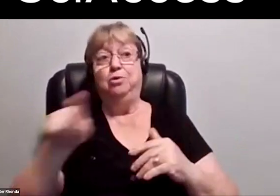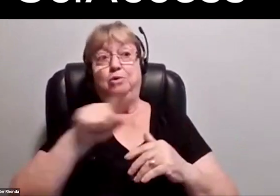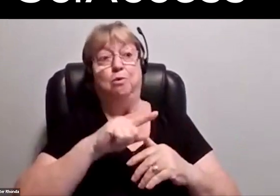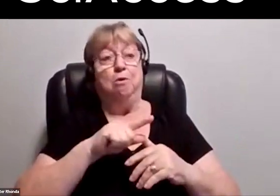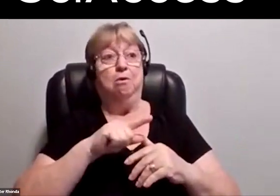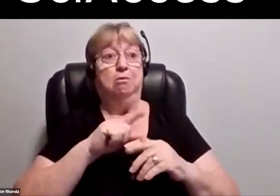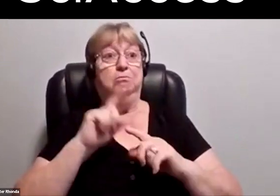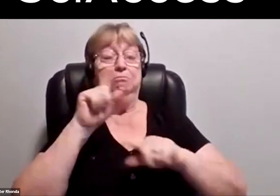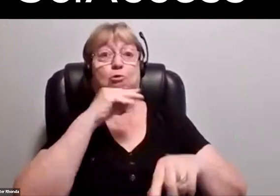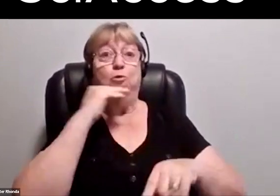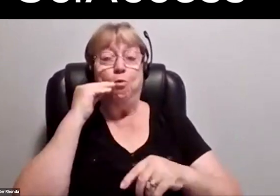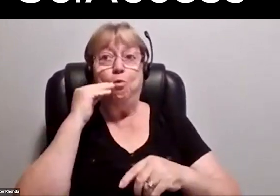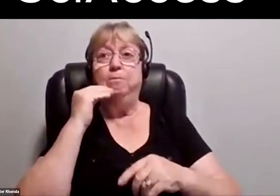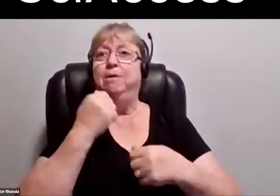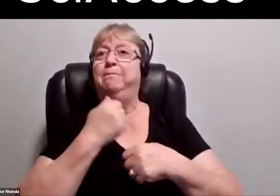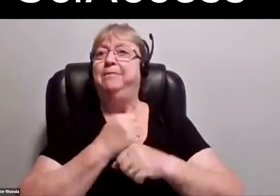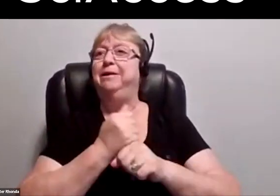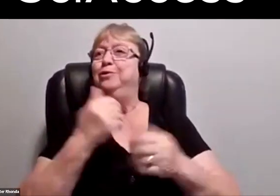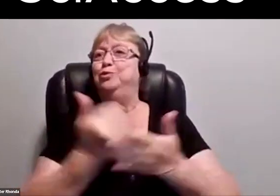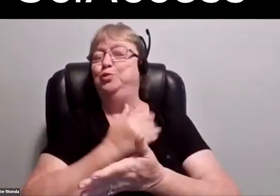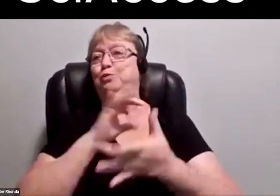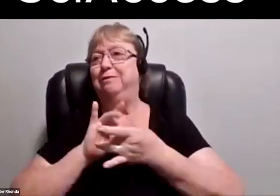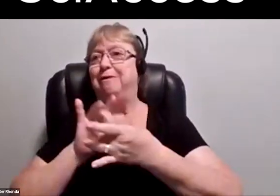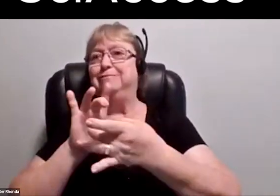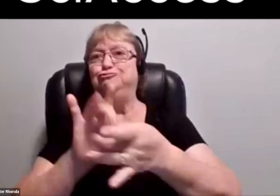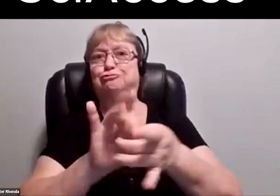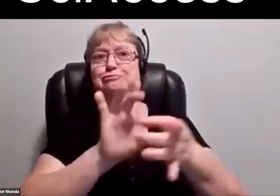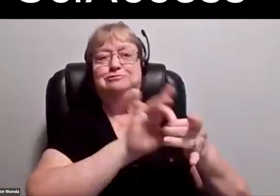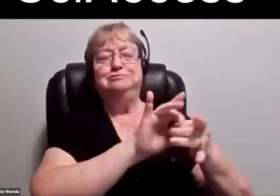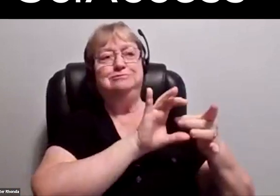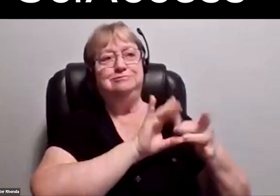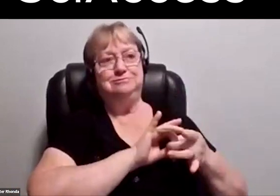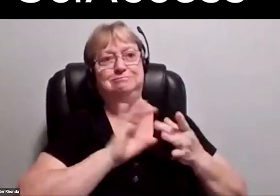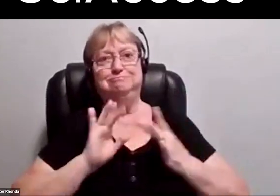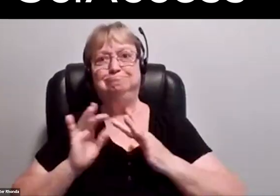with having made new connections. We'll put it in the chat.